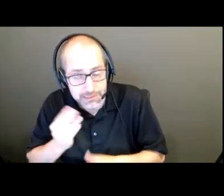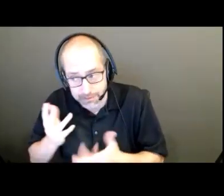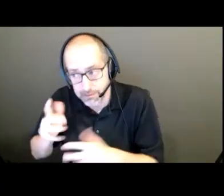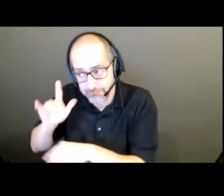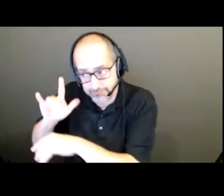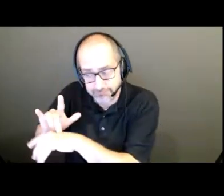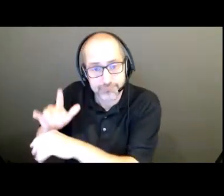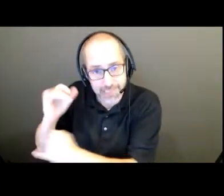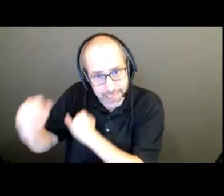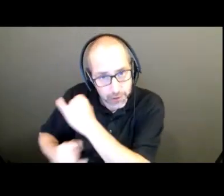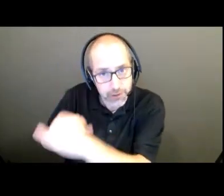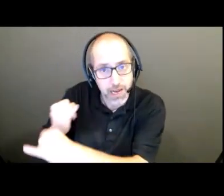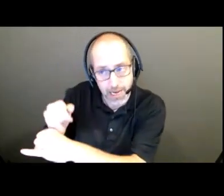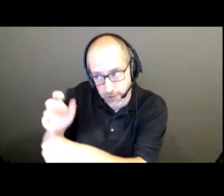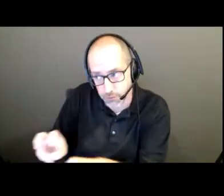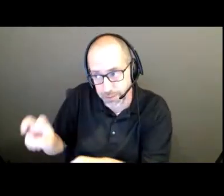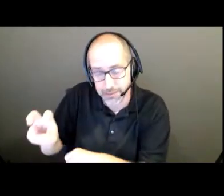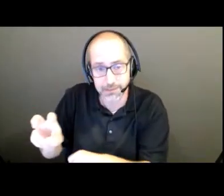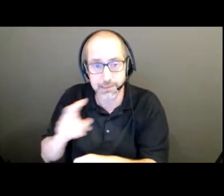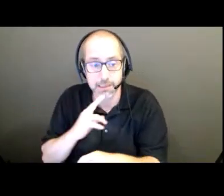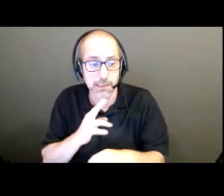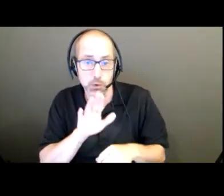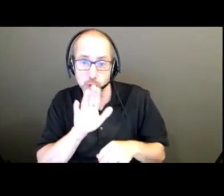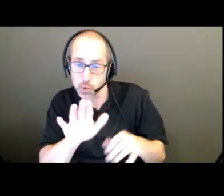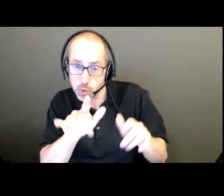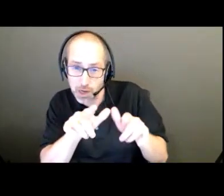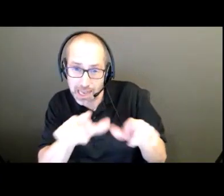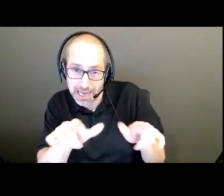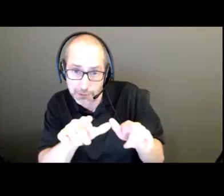Use language that is appropriate for this audience.